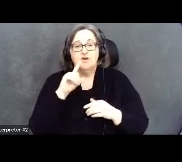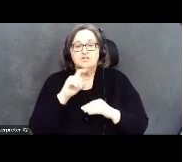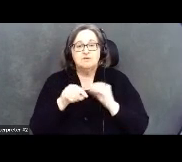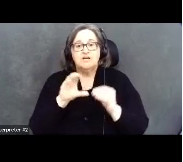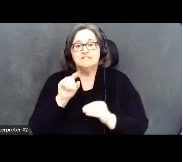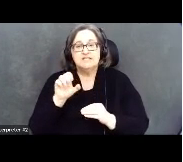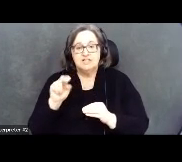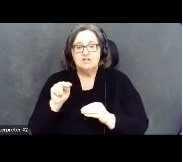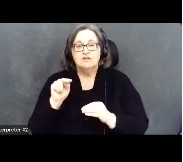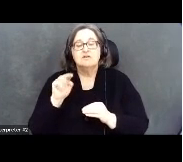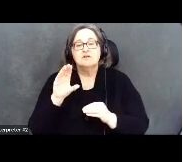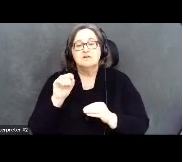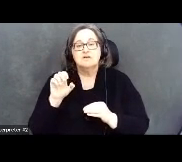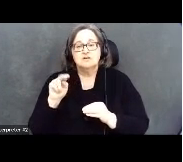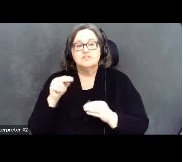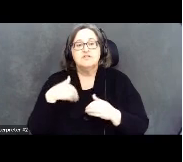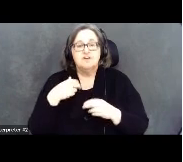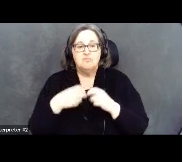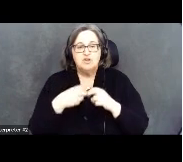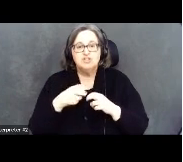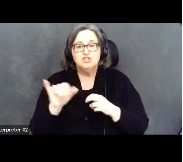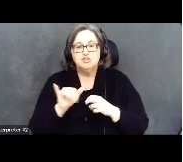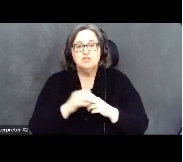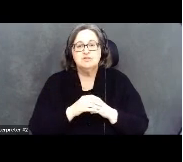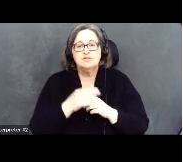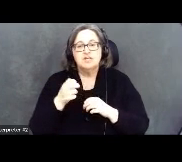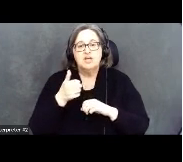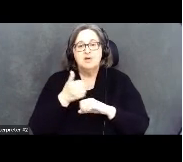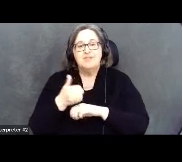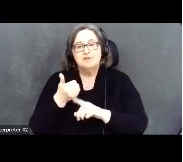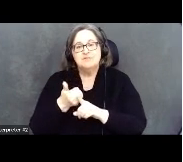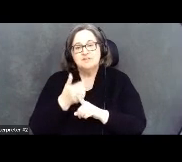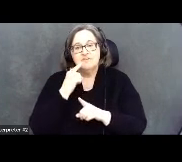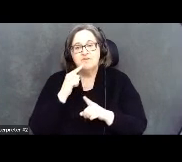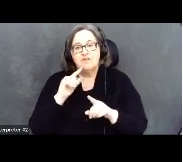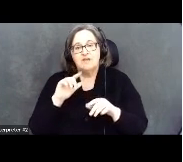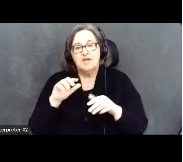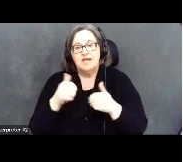he does have issues as well, because he blames himself for the accident. It is not only dealing